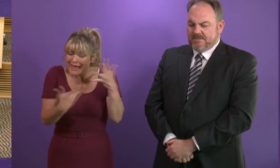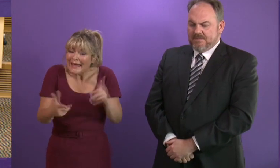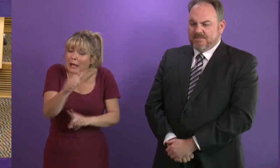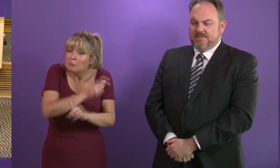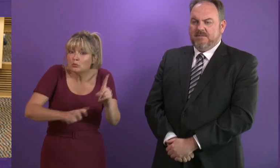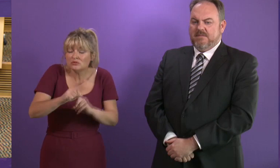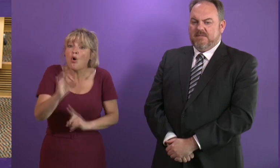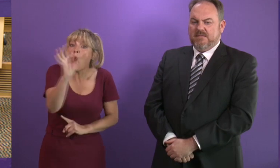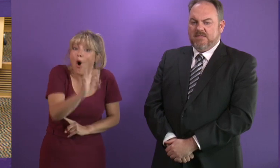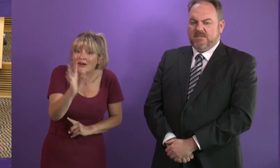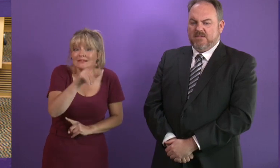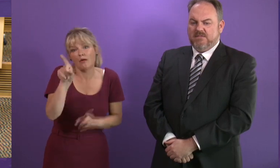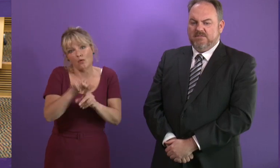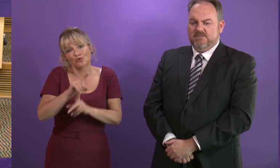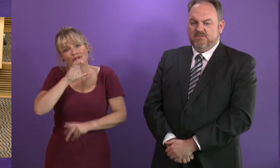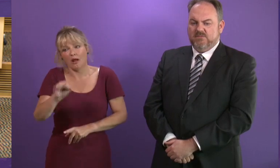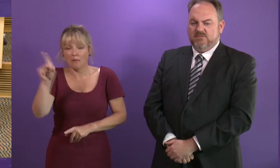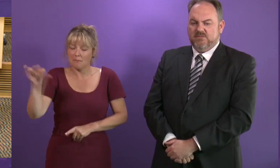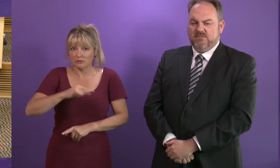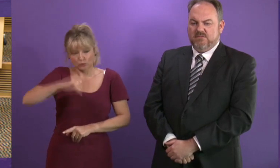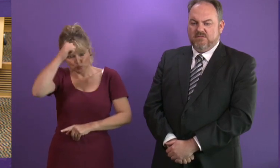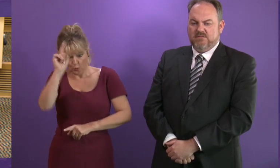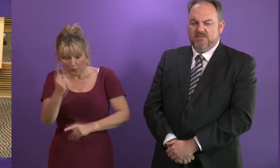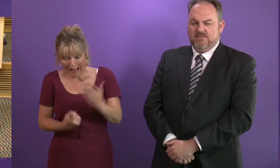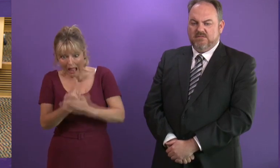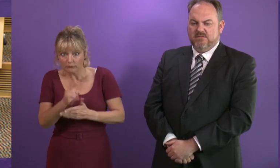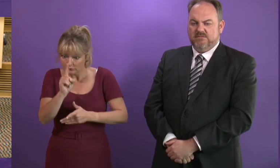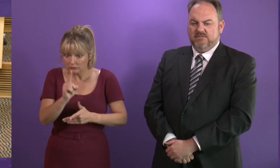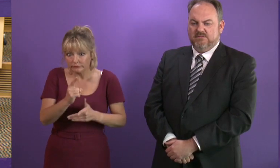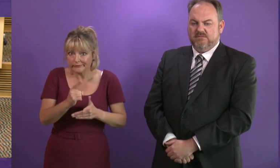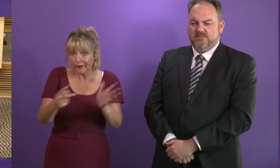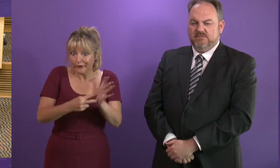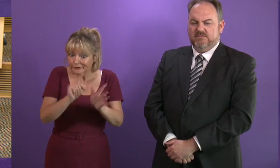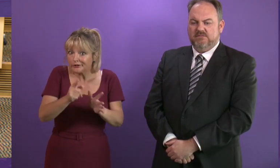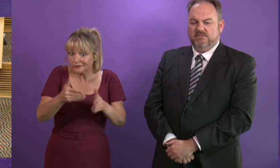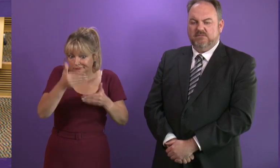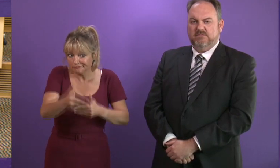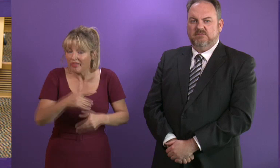they have certainty on the future contract. The Government is very keen to stick to that